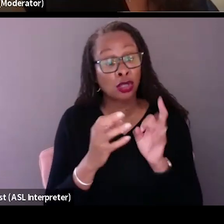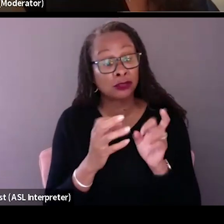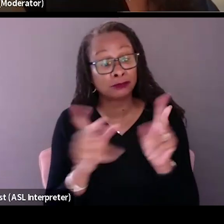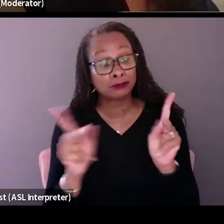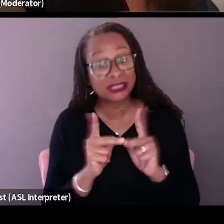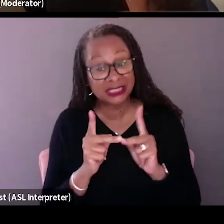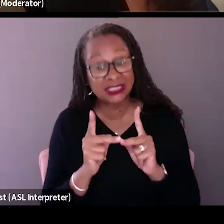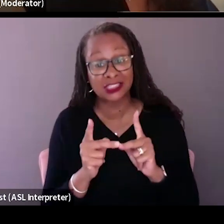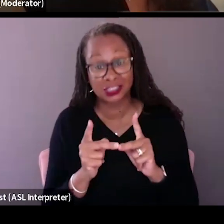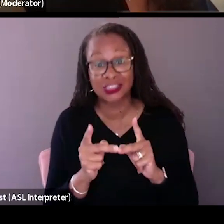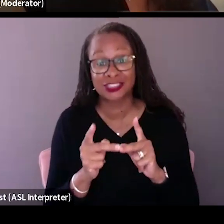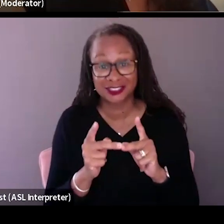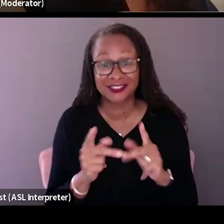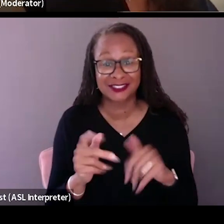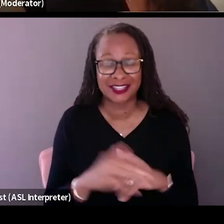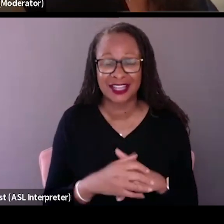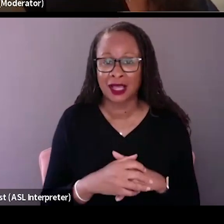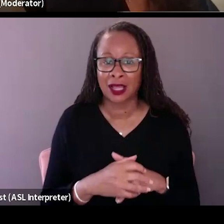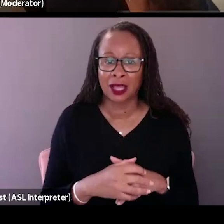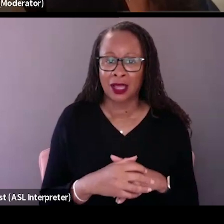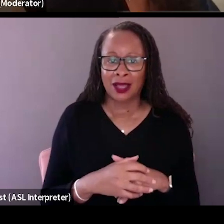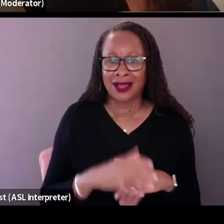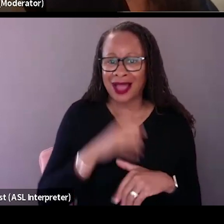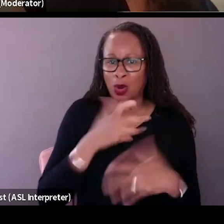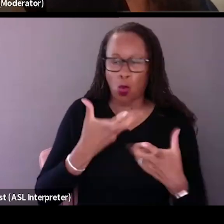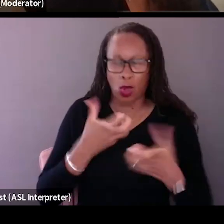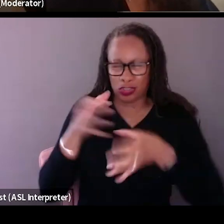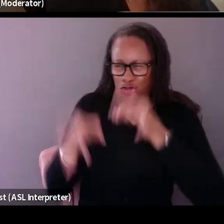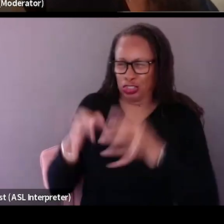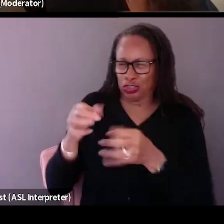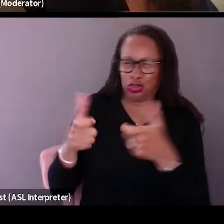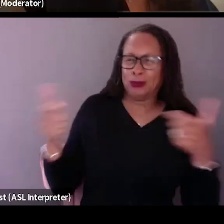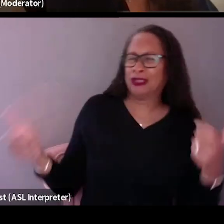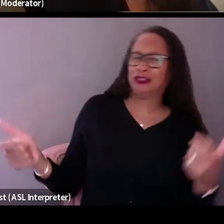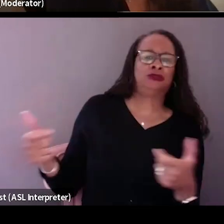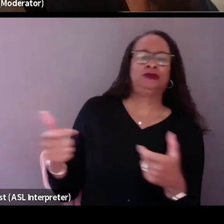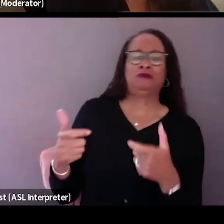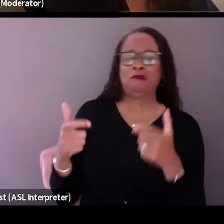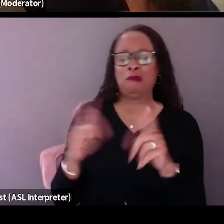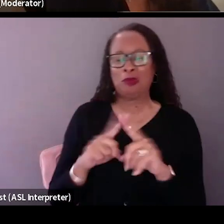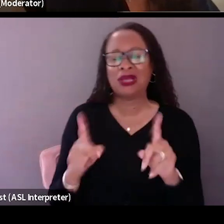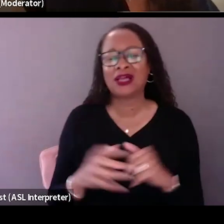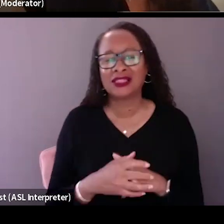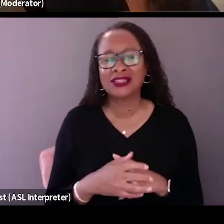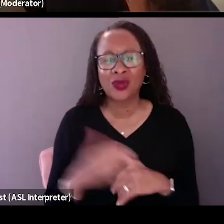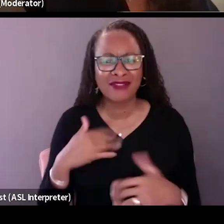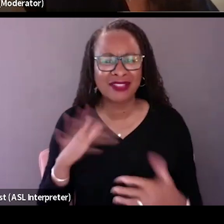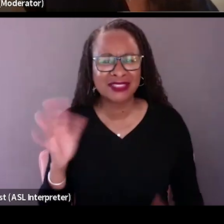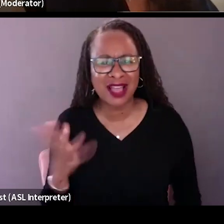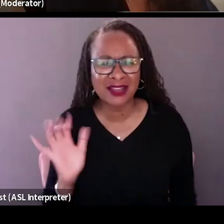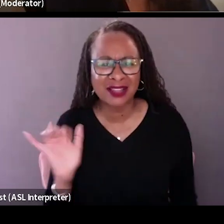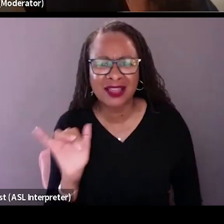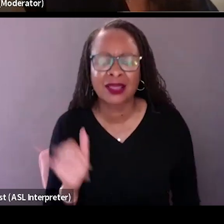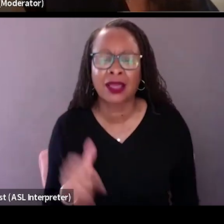to I don't wanna judge too much, but there was like this kind of like, you know, I might be behind bars,